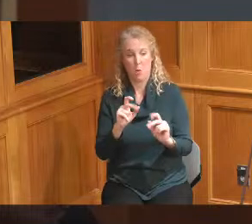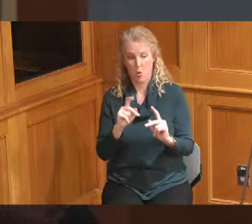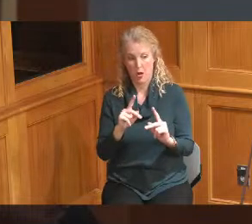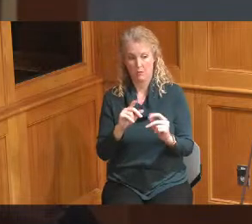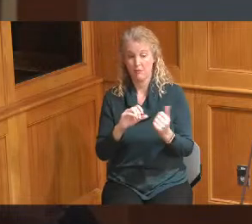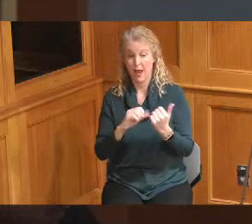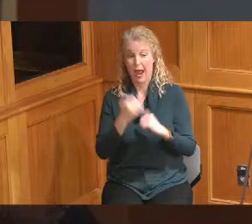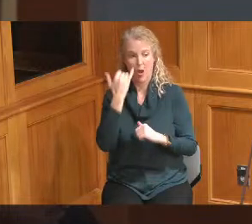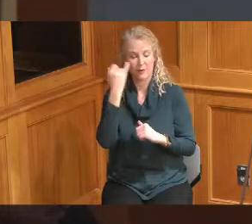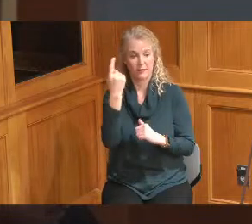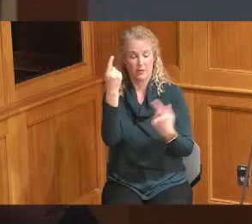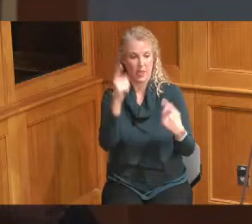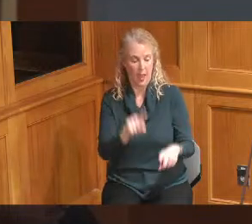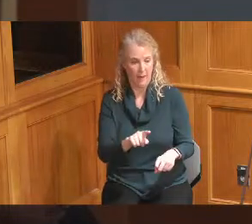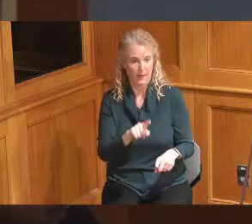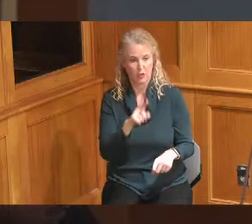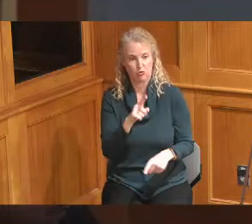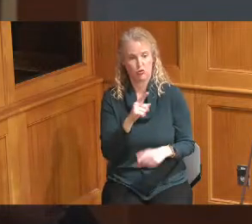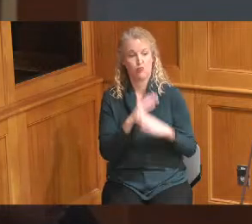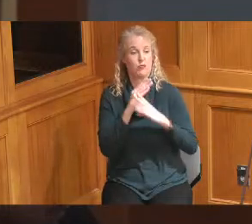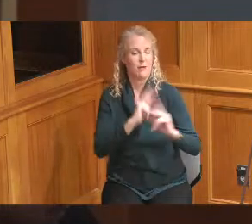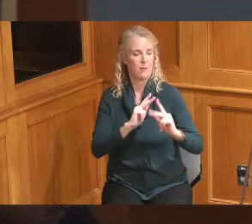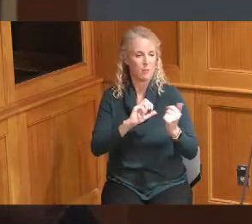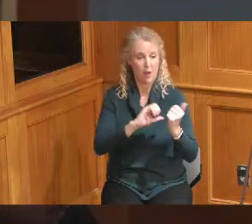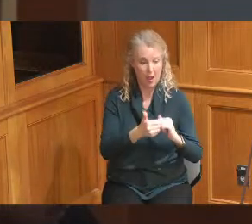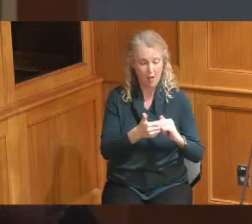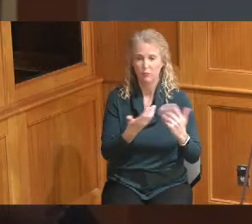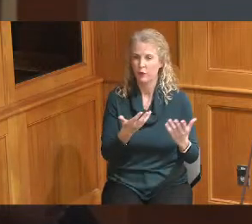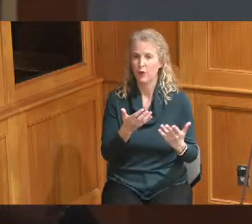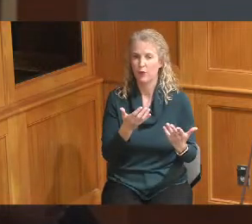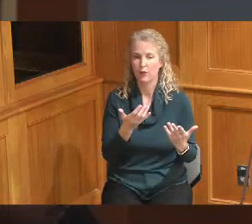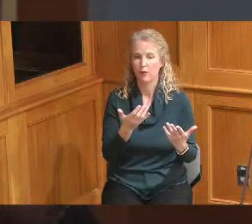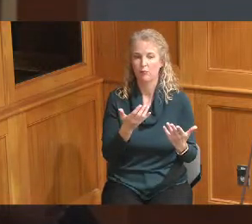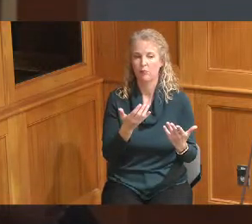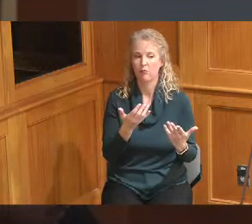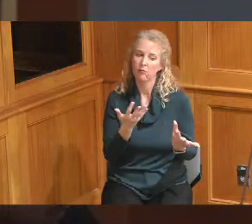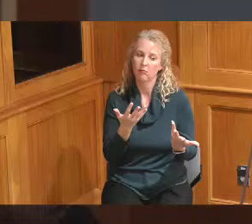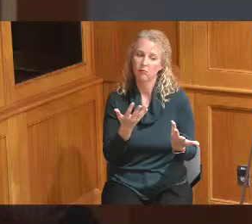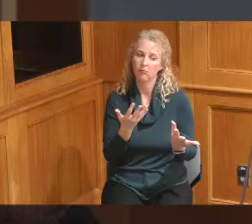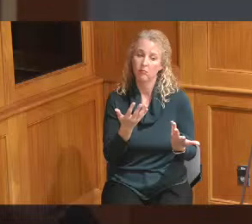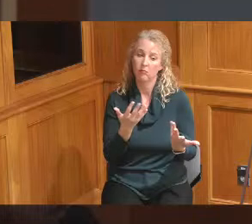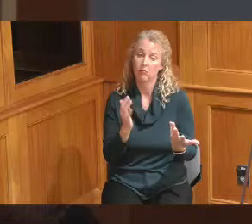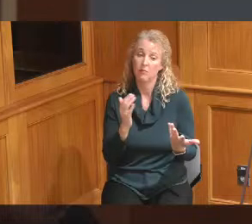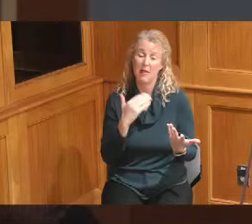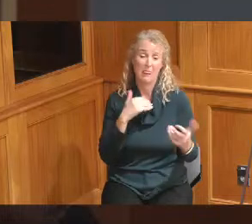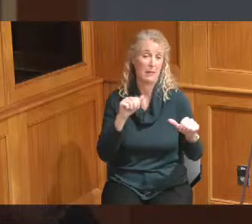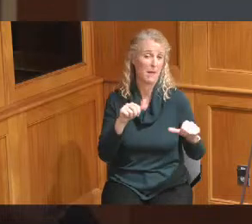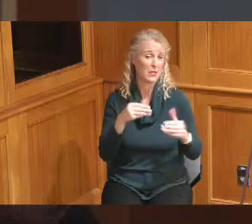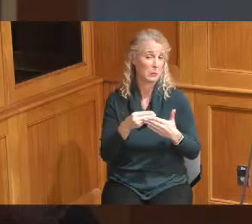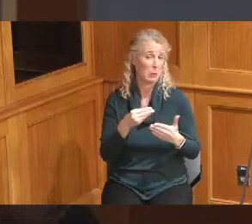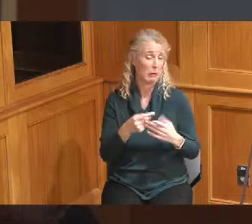impacts of these of these events and then where what is the possible funding so I think my goal